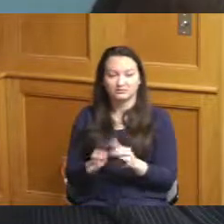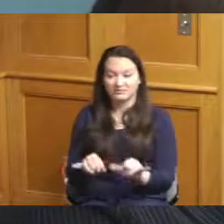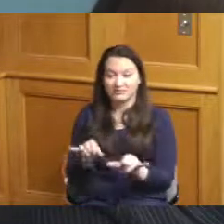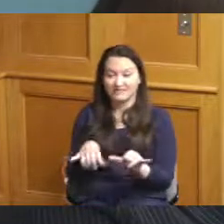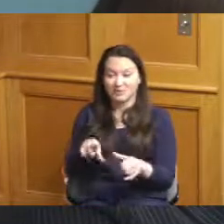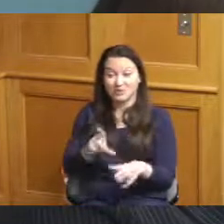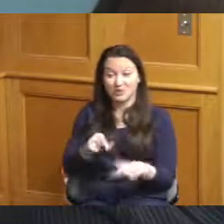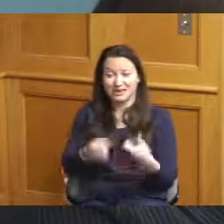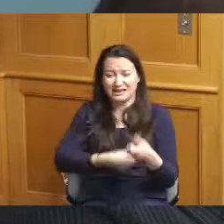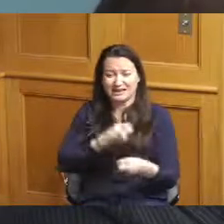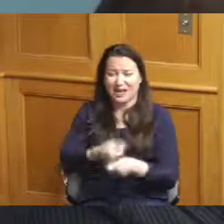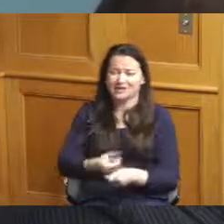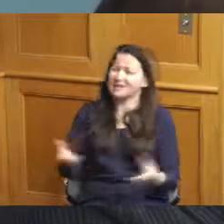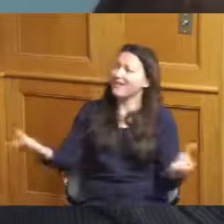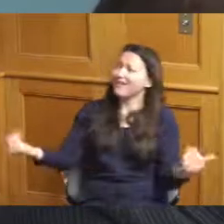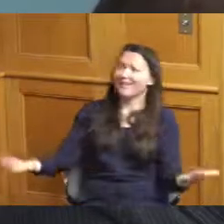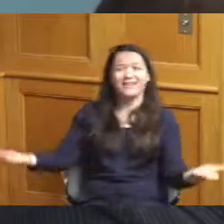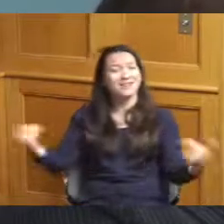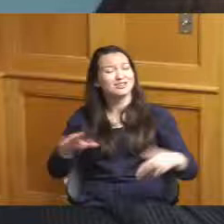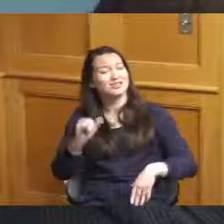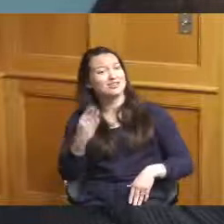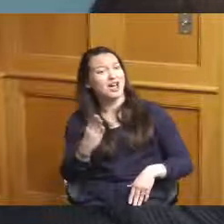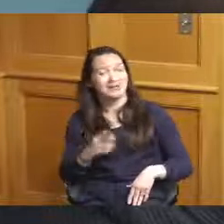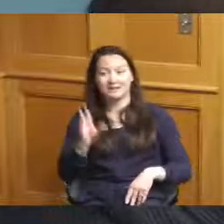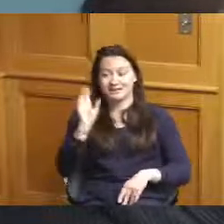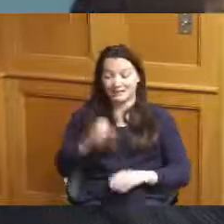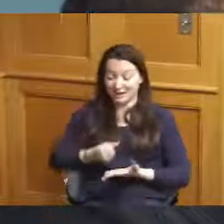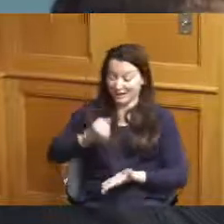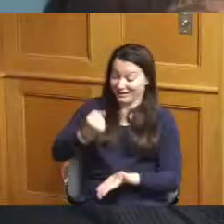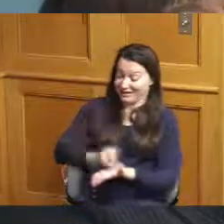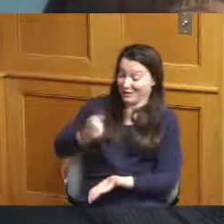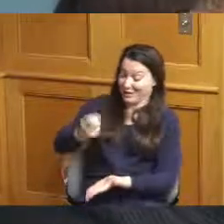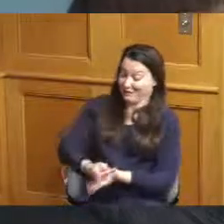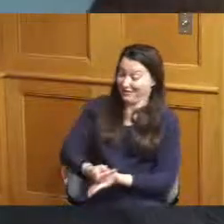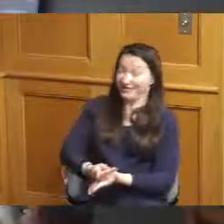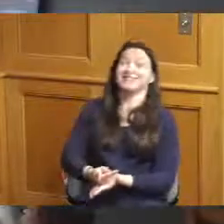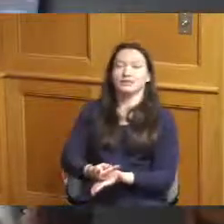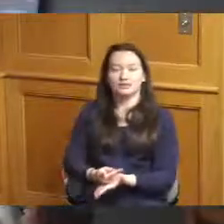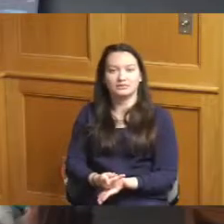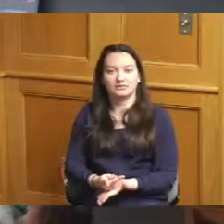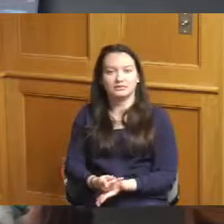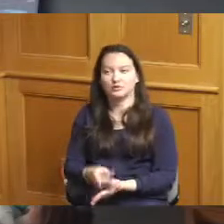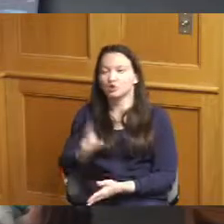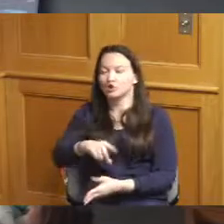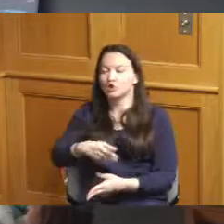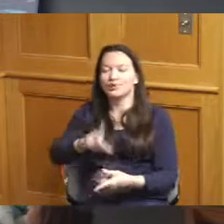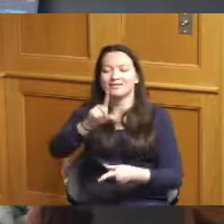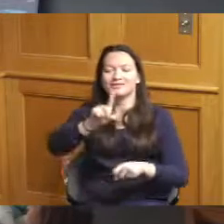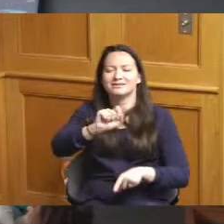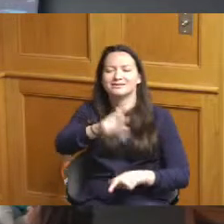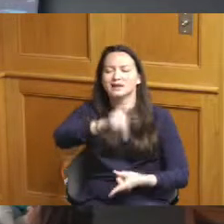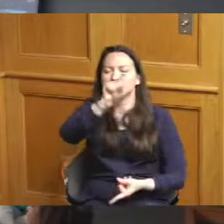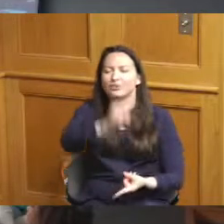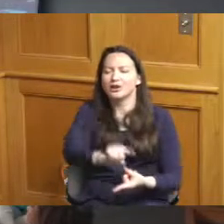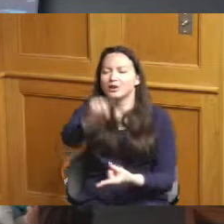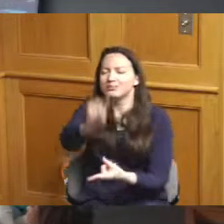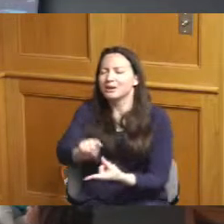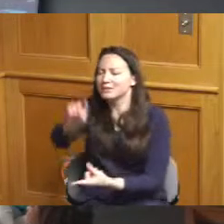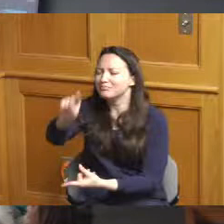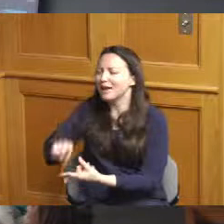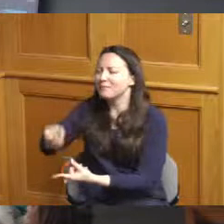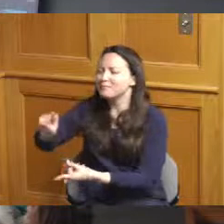we're going to bring these jobs and as soon as you stamp off you get a you get a break then you know